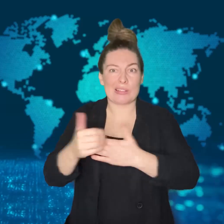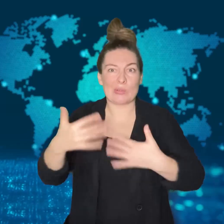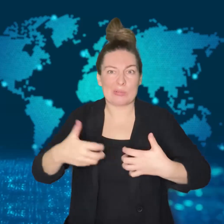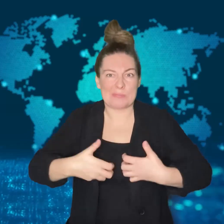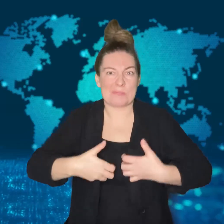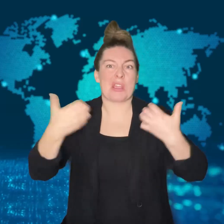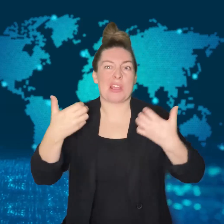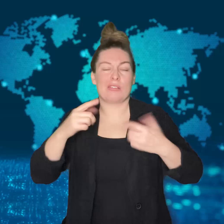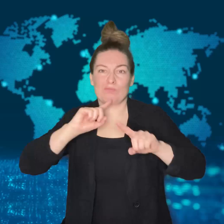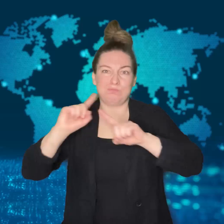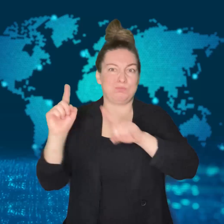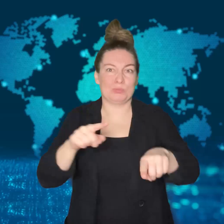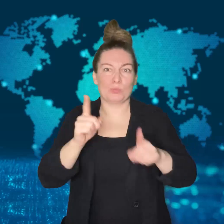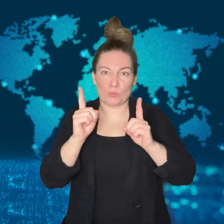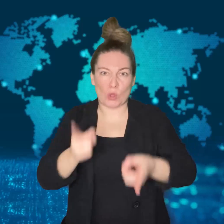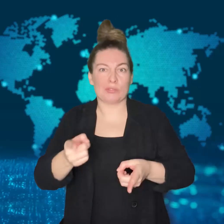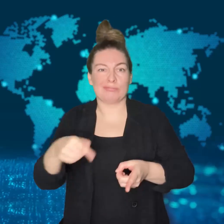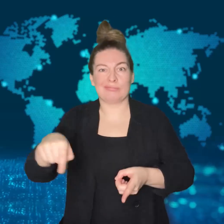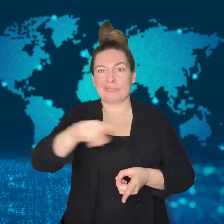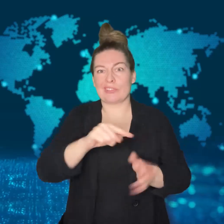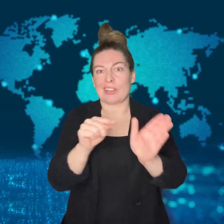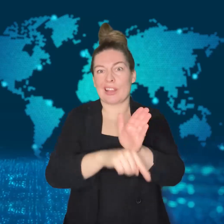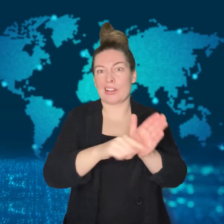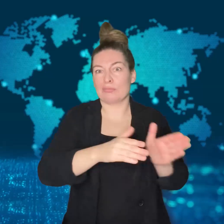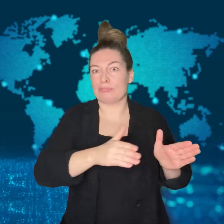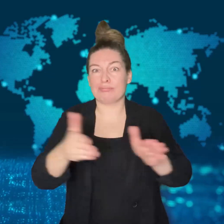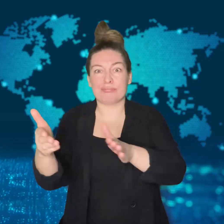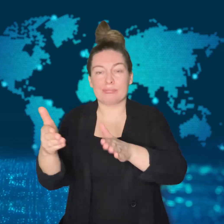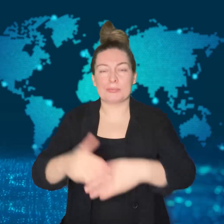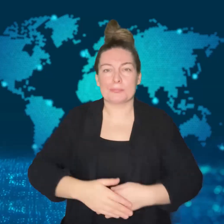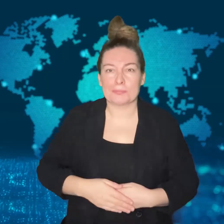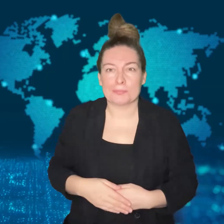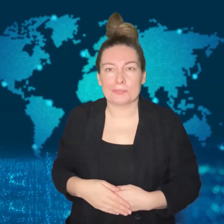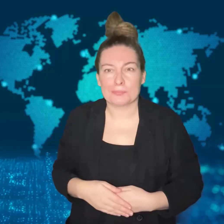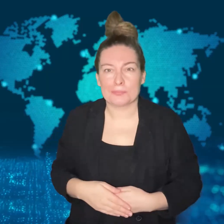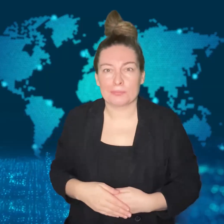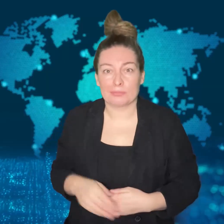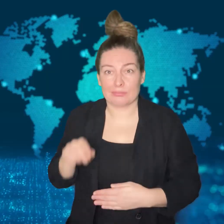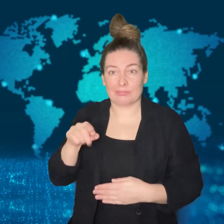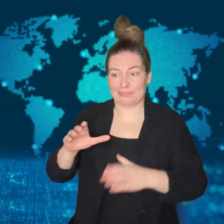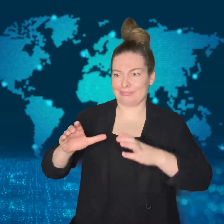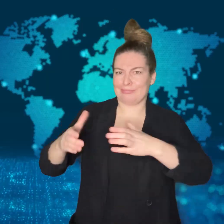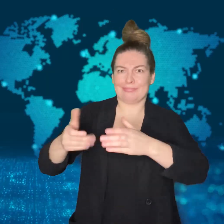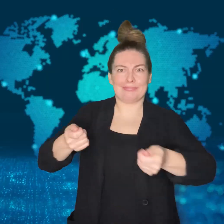His gang is estimated to be around 300 people